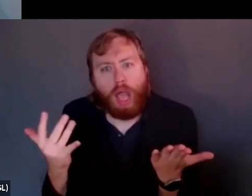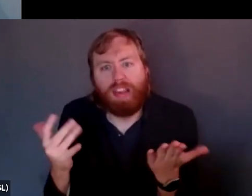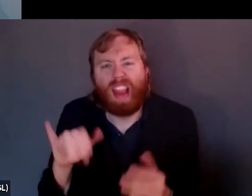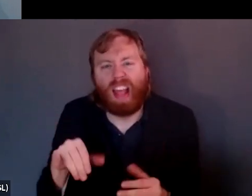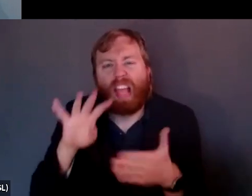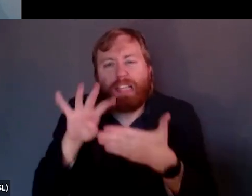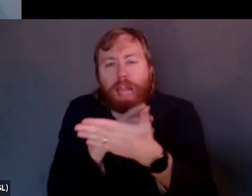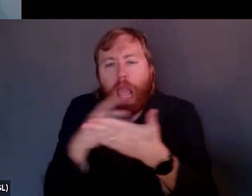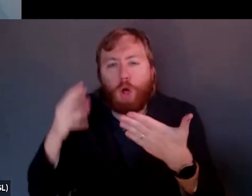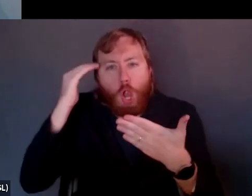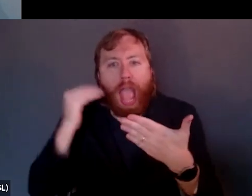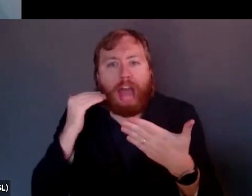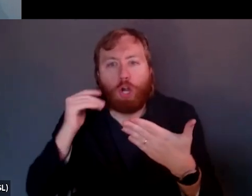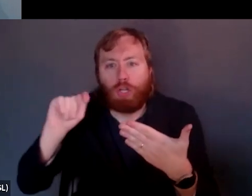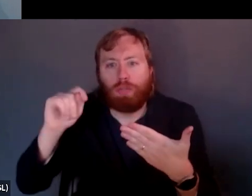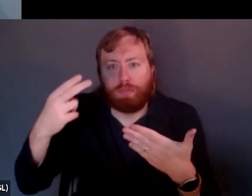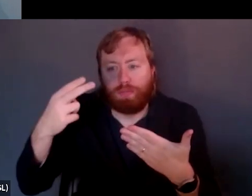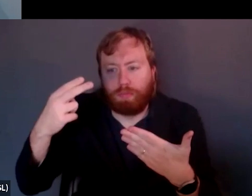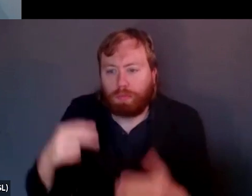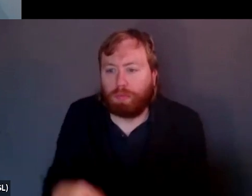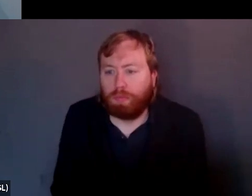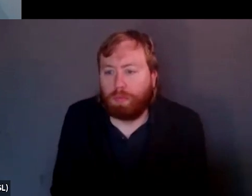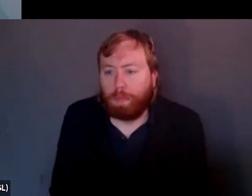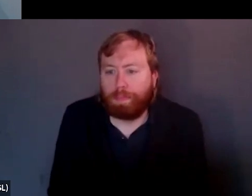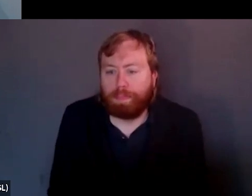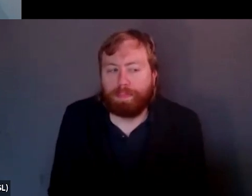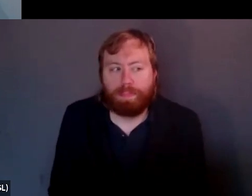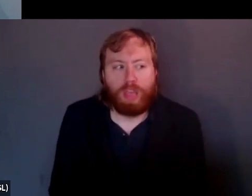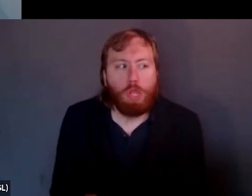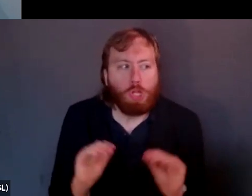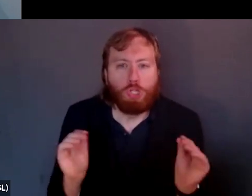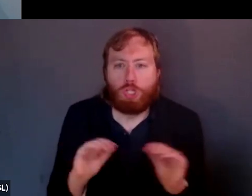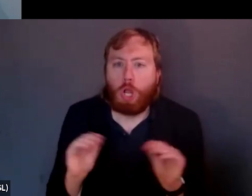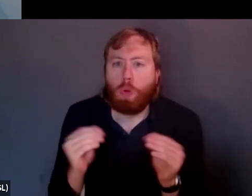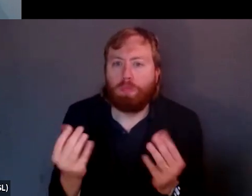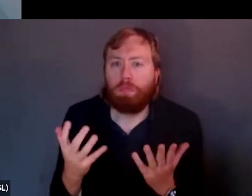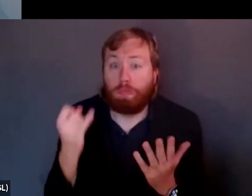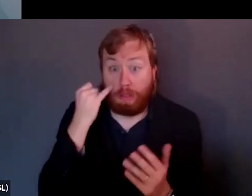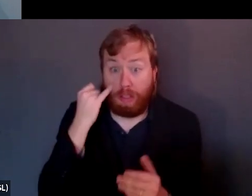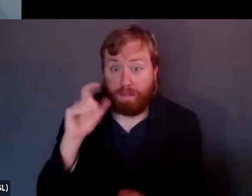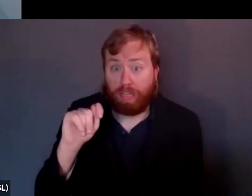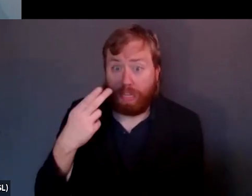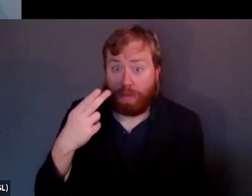There's no indication of whether the table header is applying horizontally or vertically,